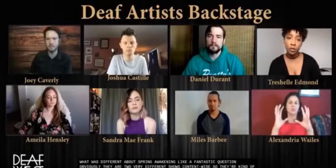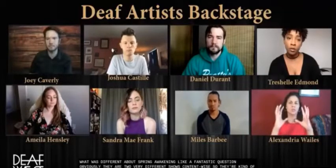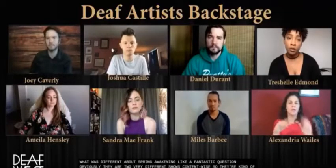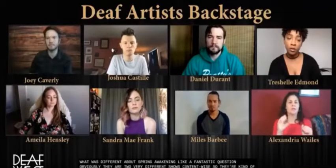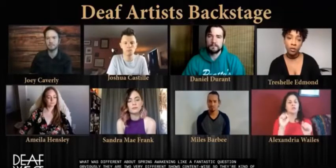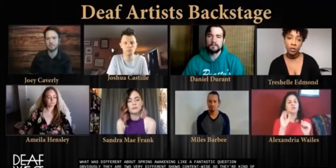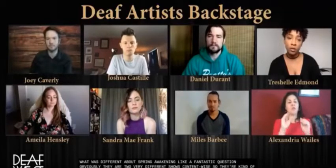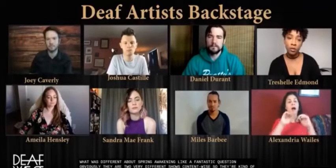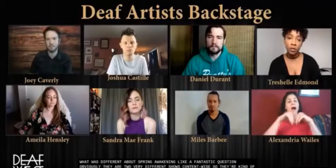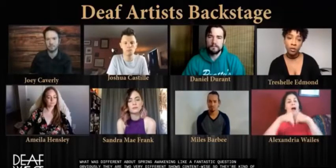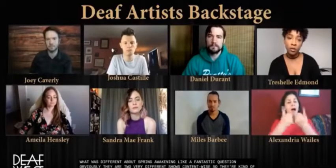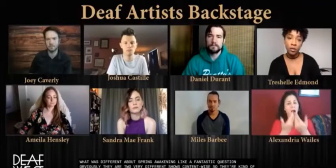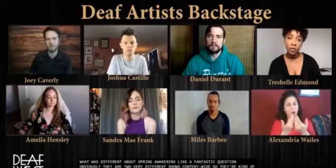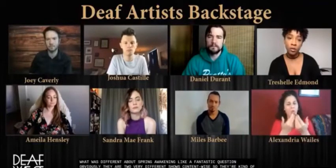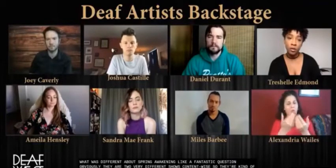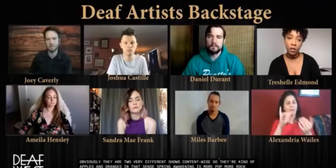hearing cast members in these shows.